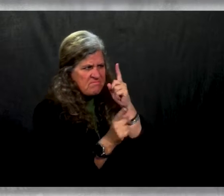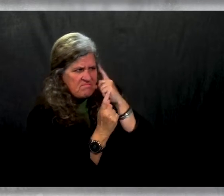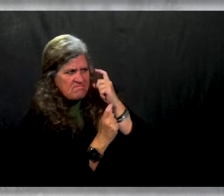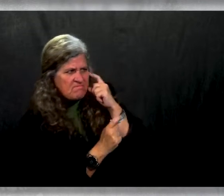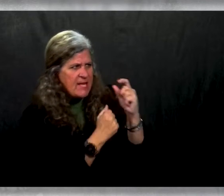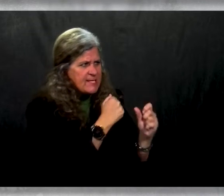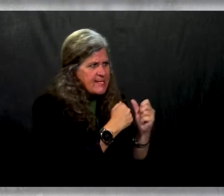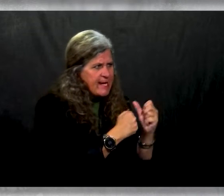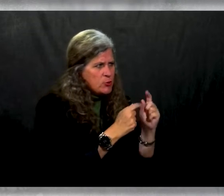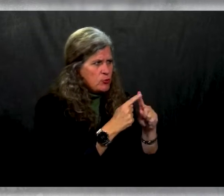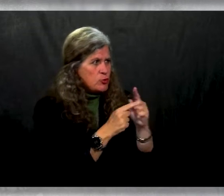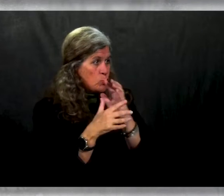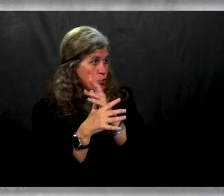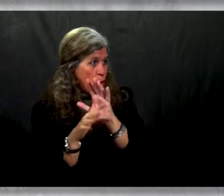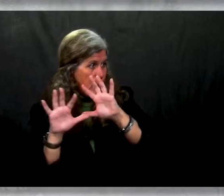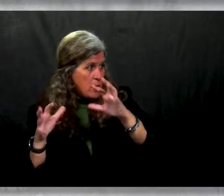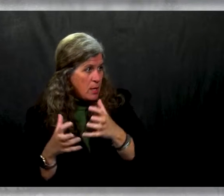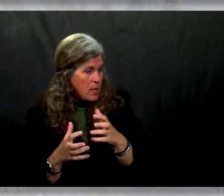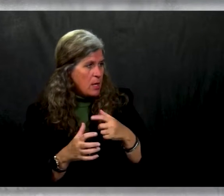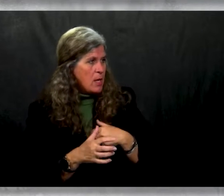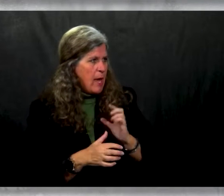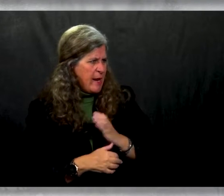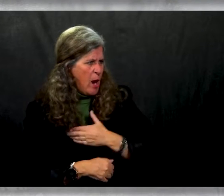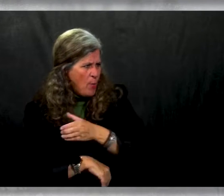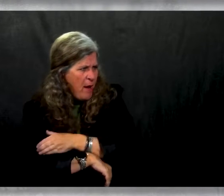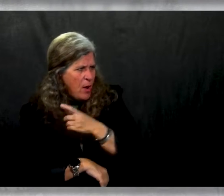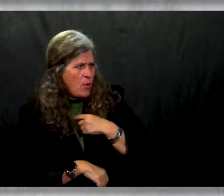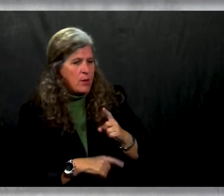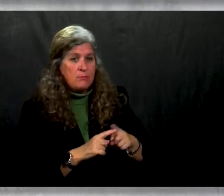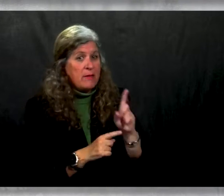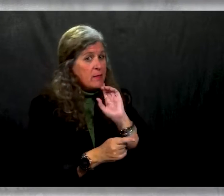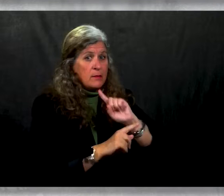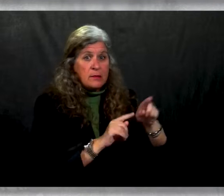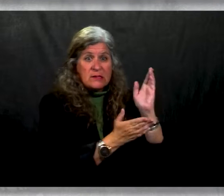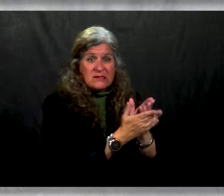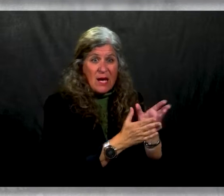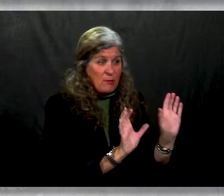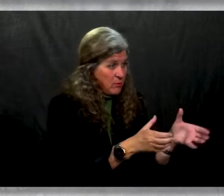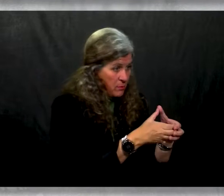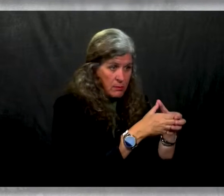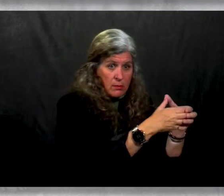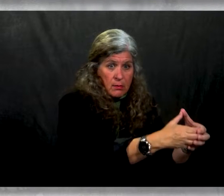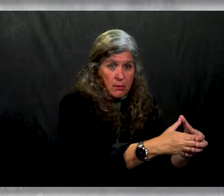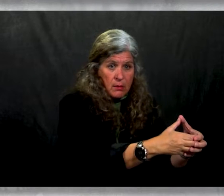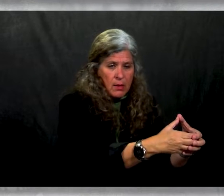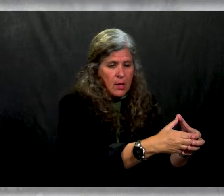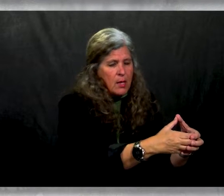the greatest threats to Nazi power. But they don't stop there after they're concentrated,